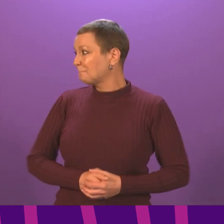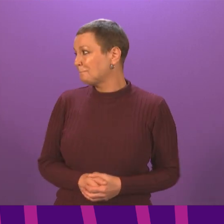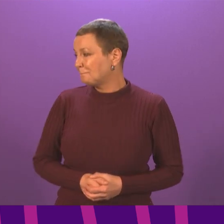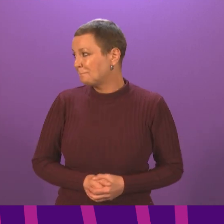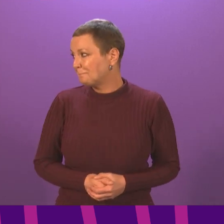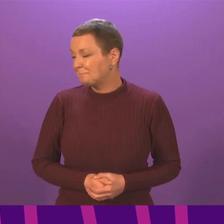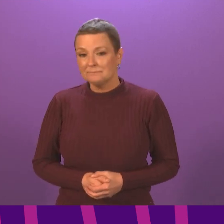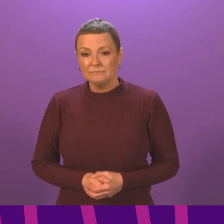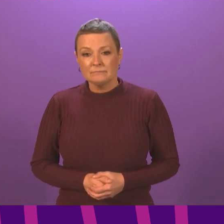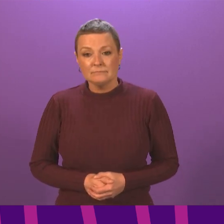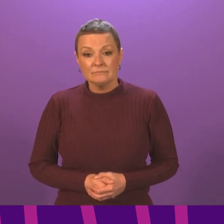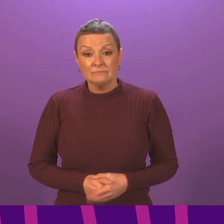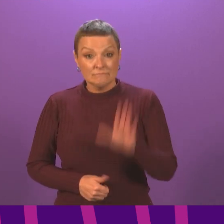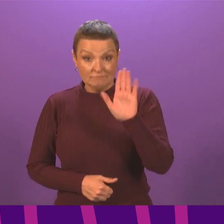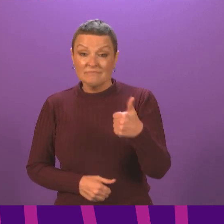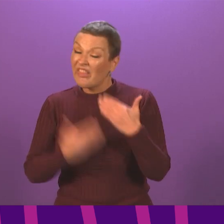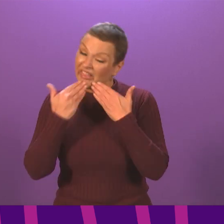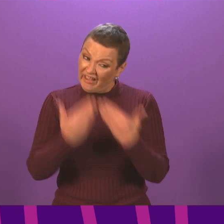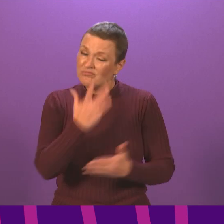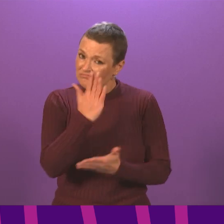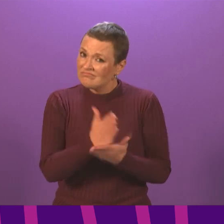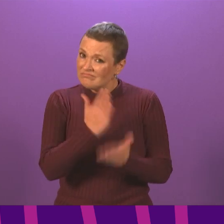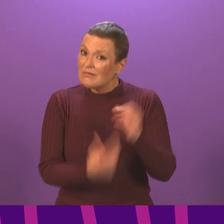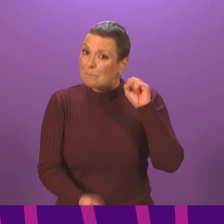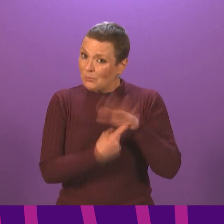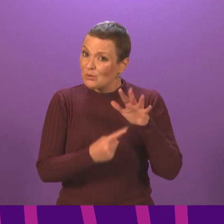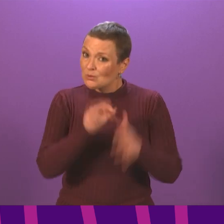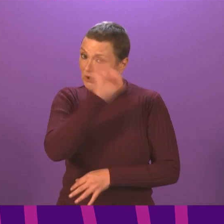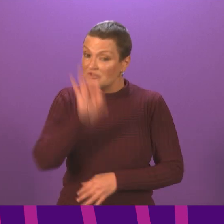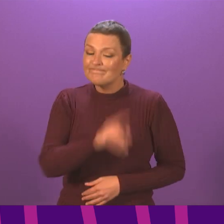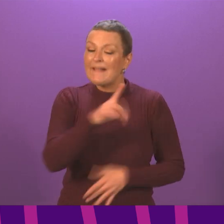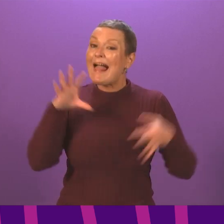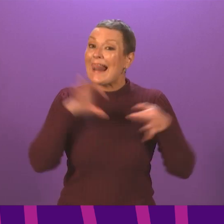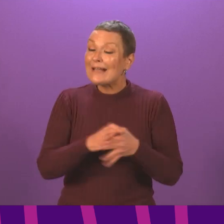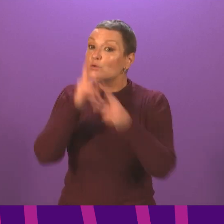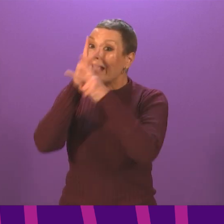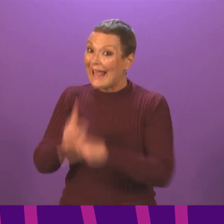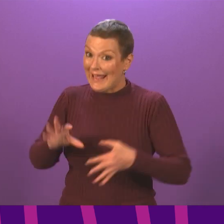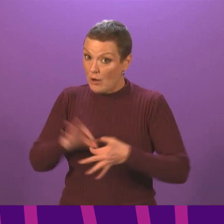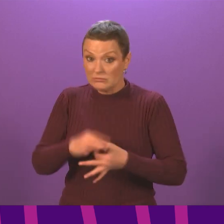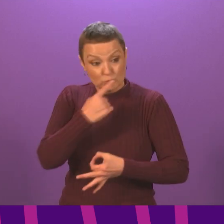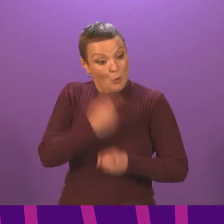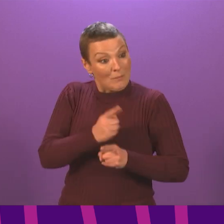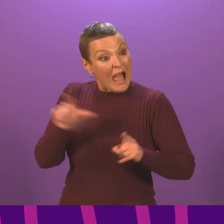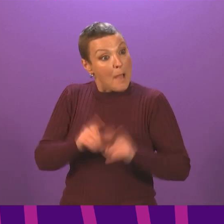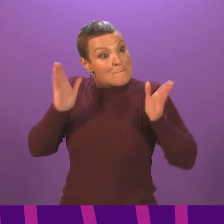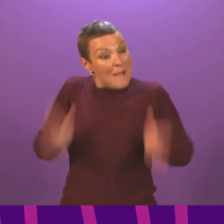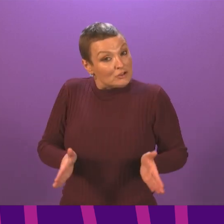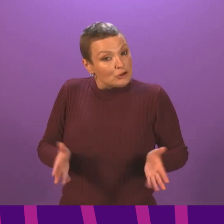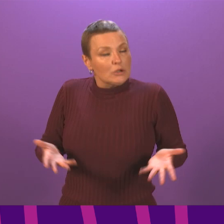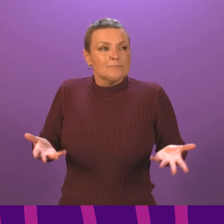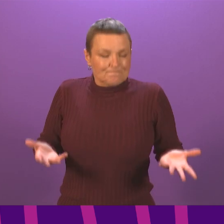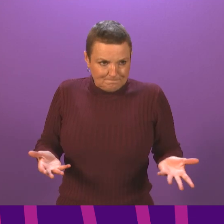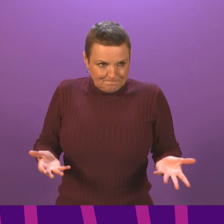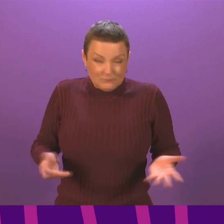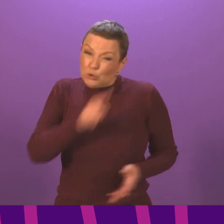Jeane Freeman: I thank Mr Cameron for his important questions.